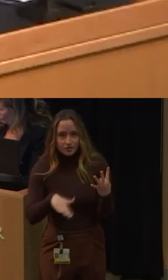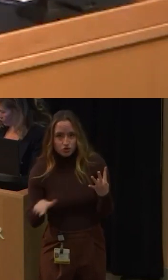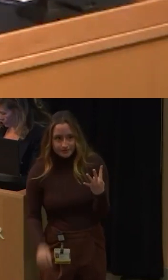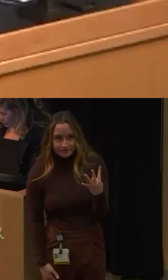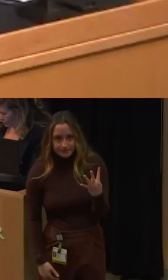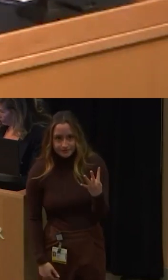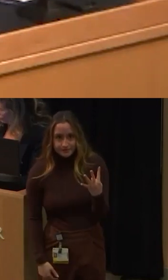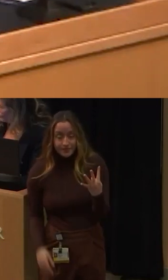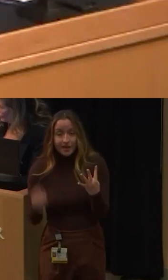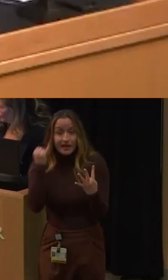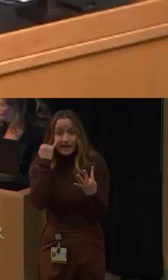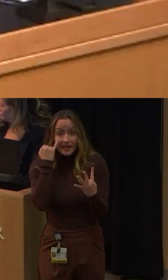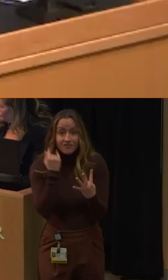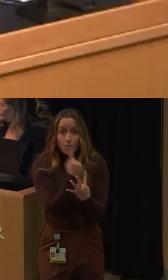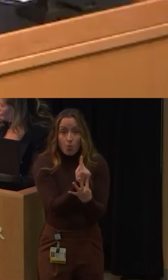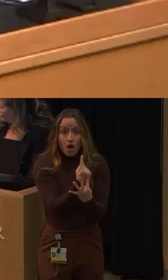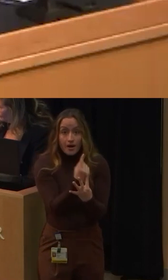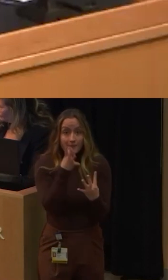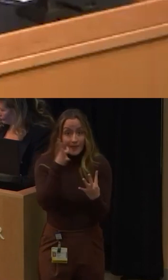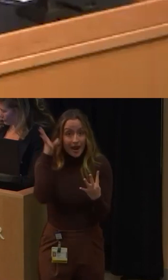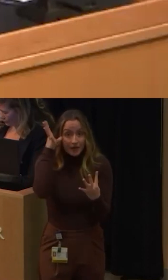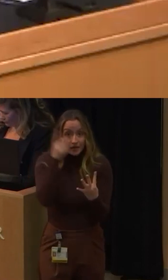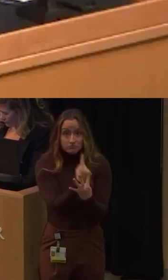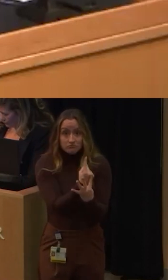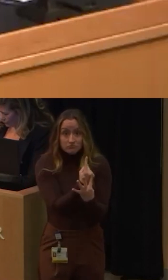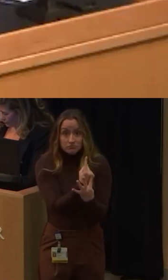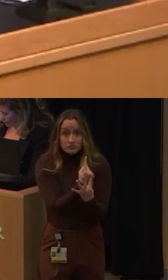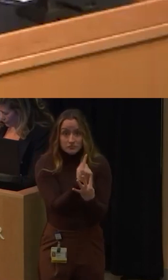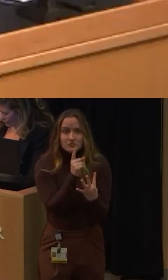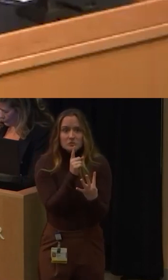is, unfortunately, very pervasive in our city,